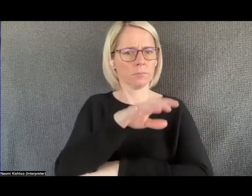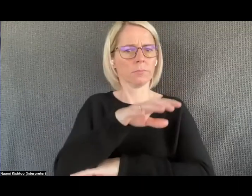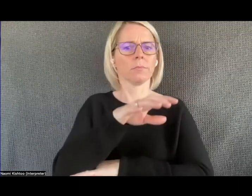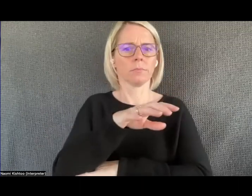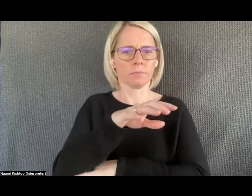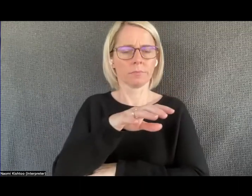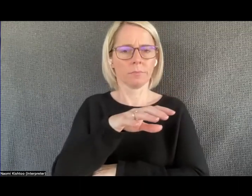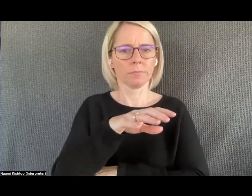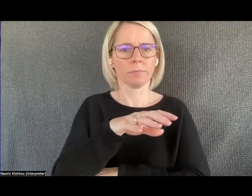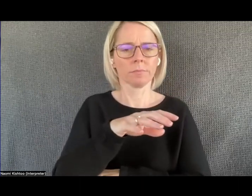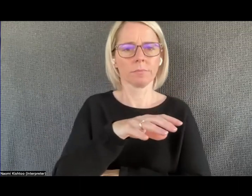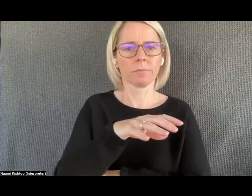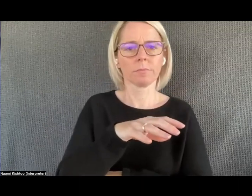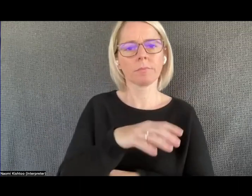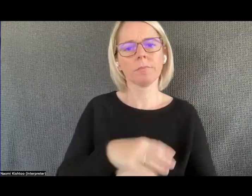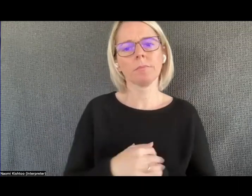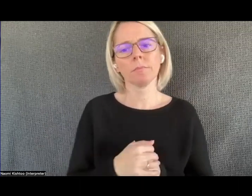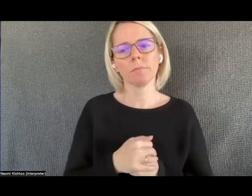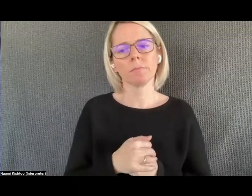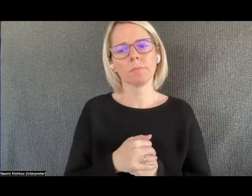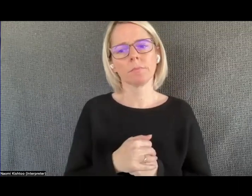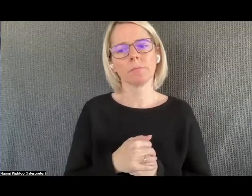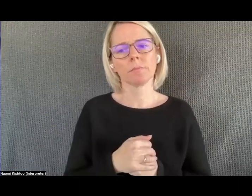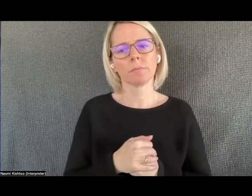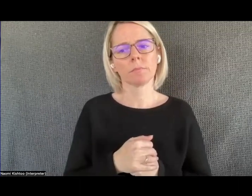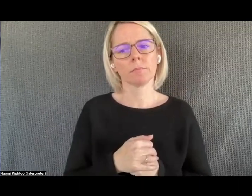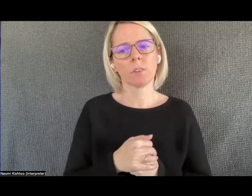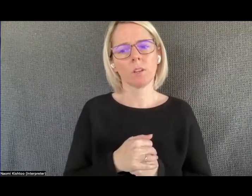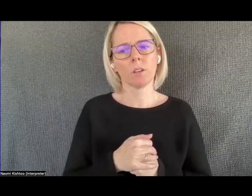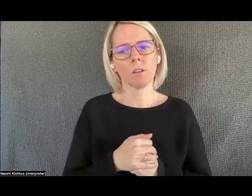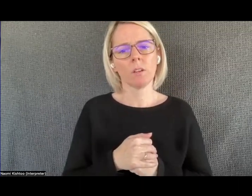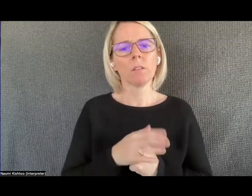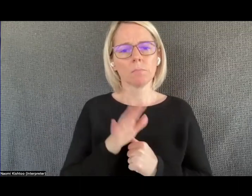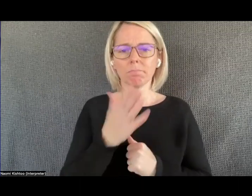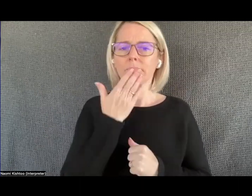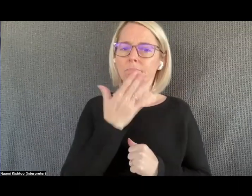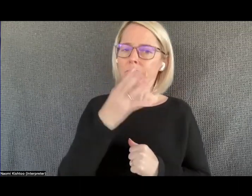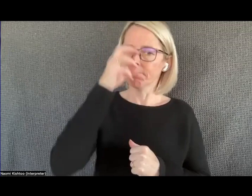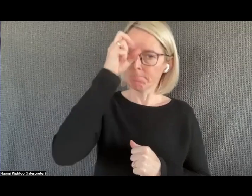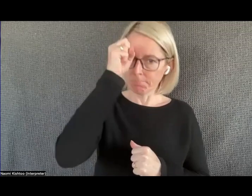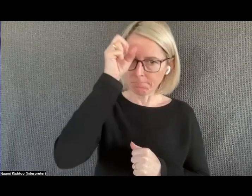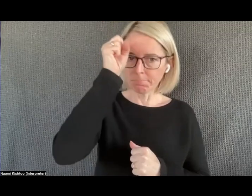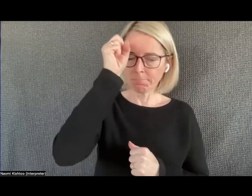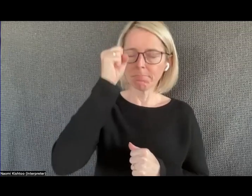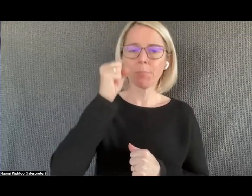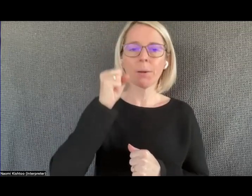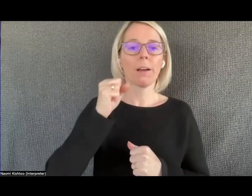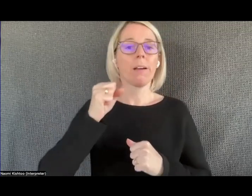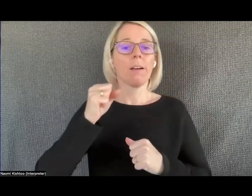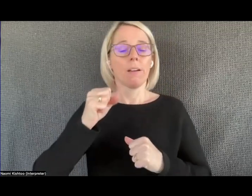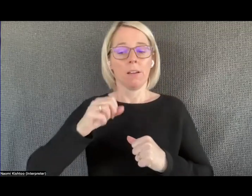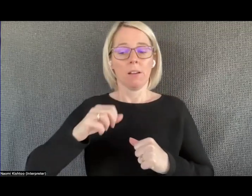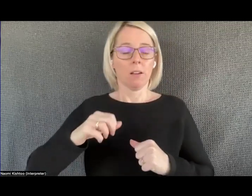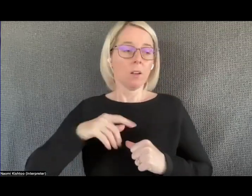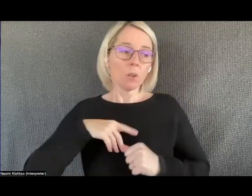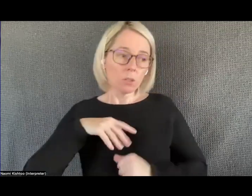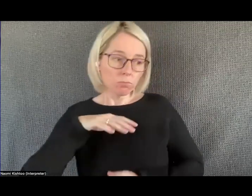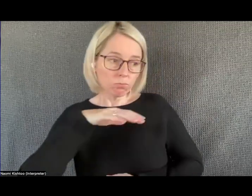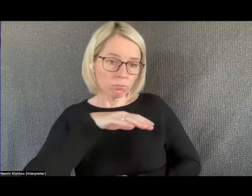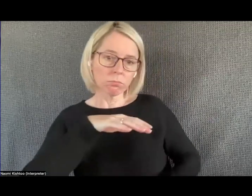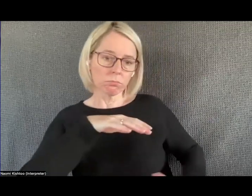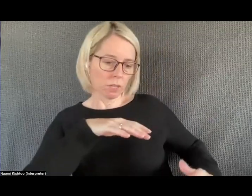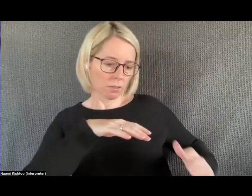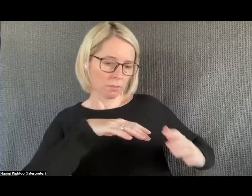arm, but I would always be encouraging you to try the hand-under-hand, and if the hand falls off,